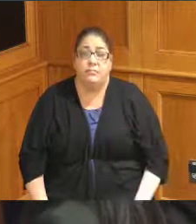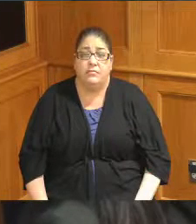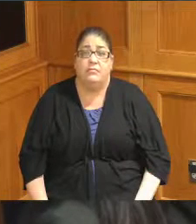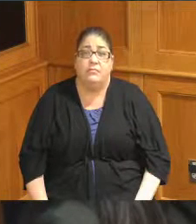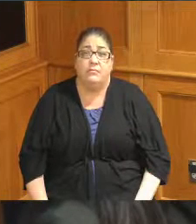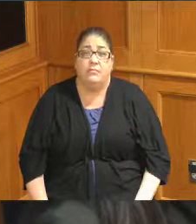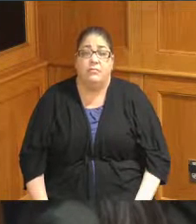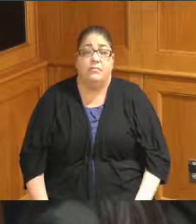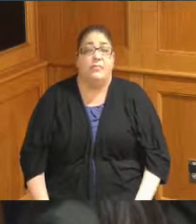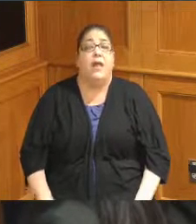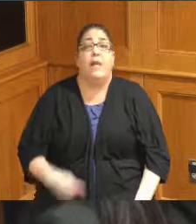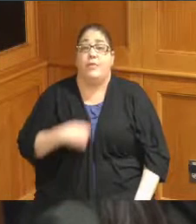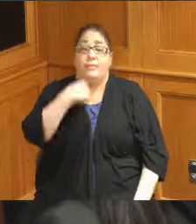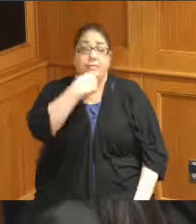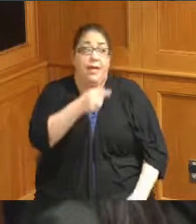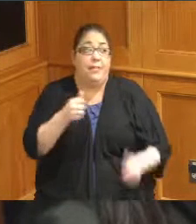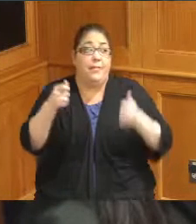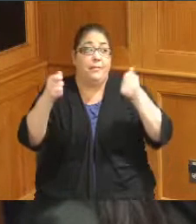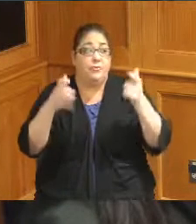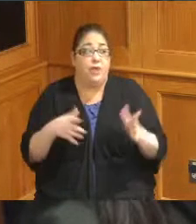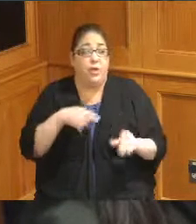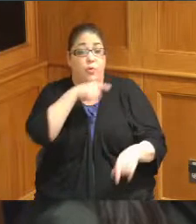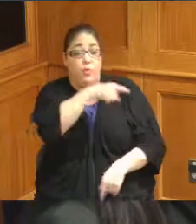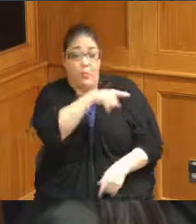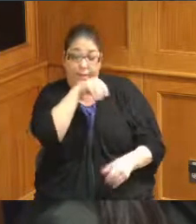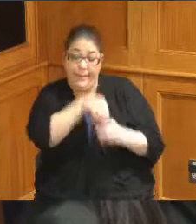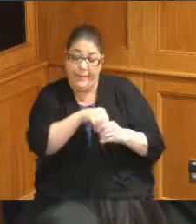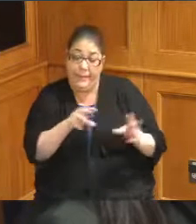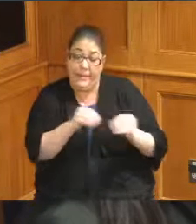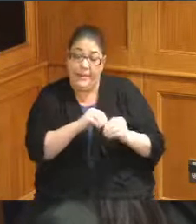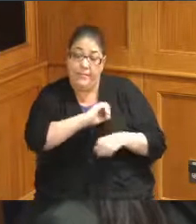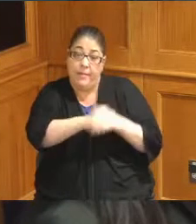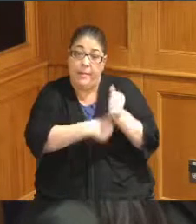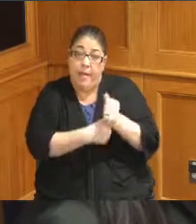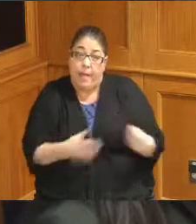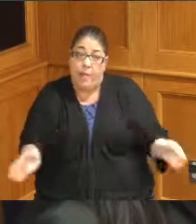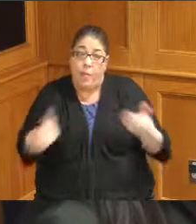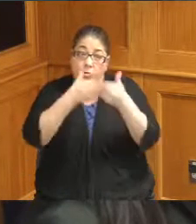to the Administrator you're in the meetings behind the closed doors you're the one get to meet with